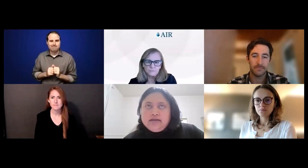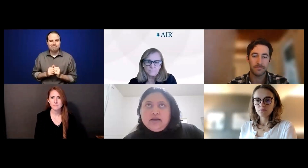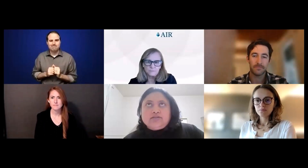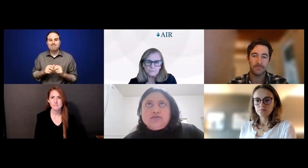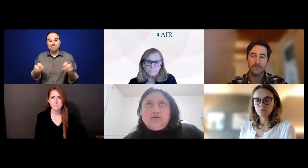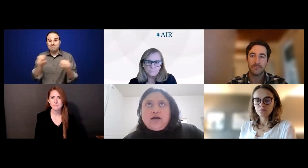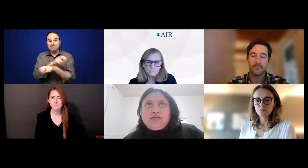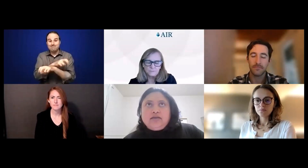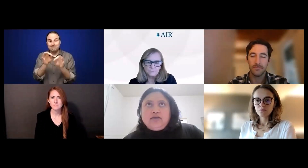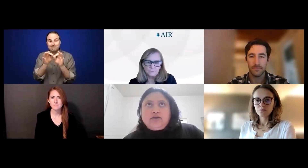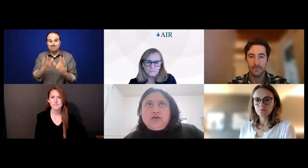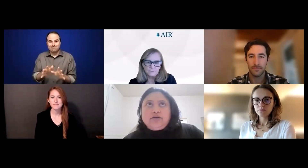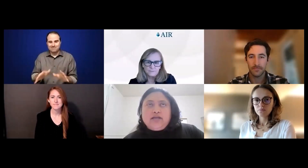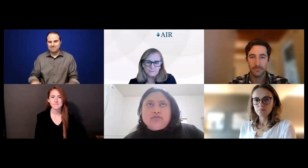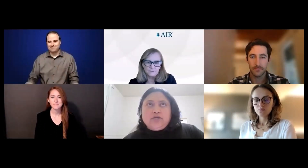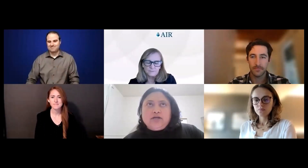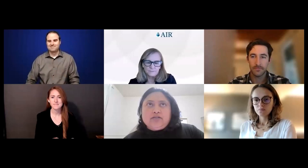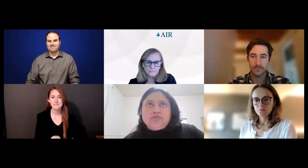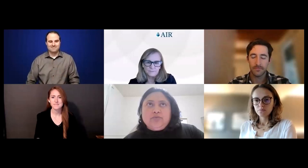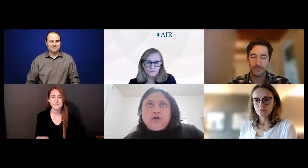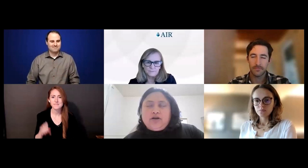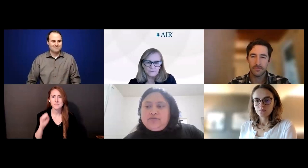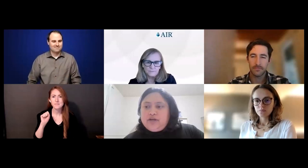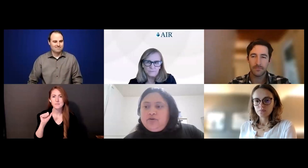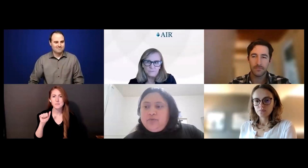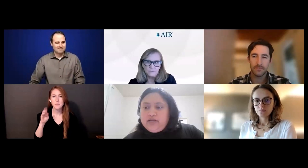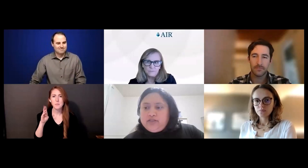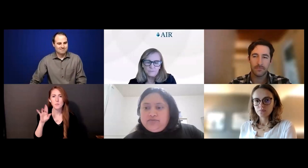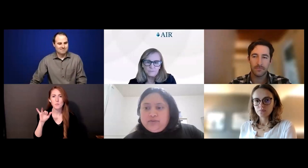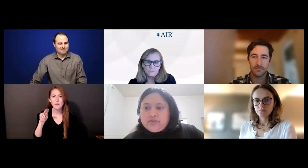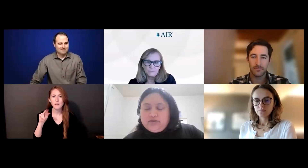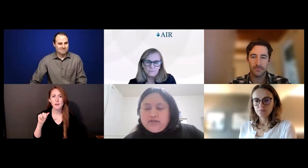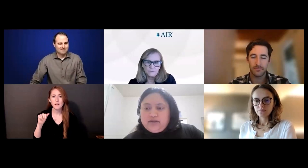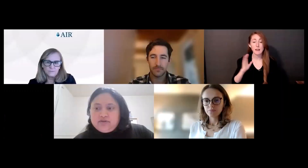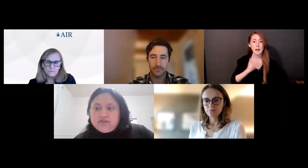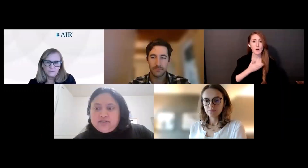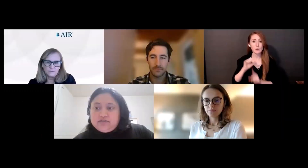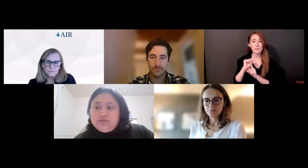Yeah, so I think in our case, because we were covering a range of episodic health conditions,